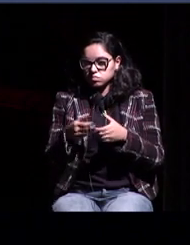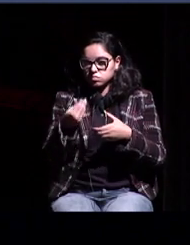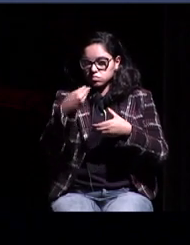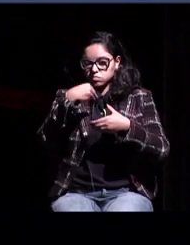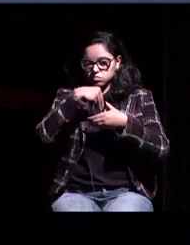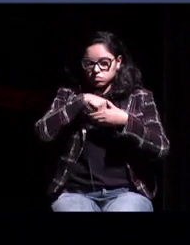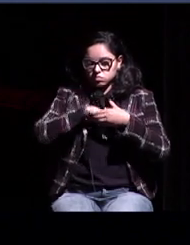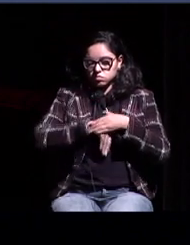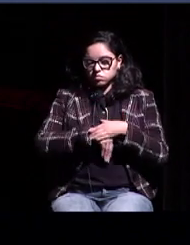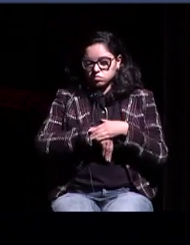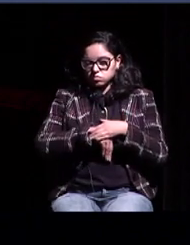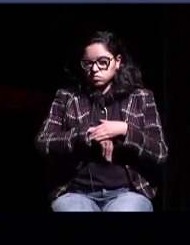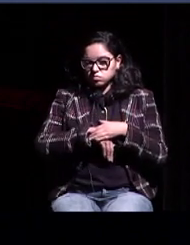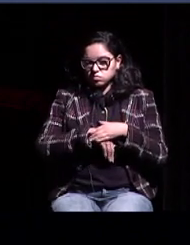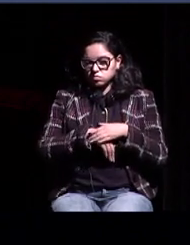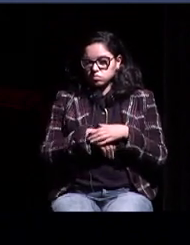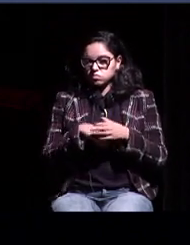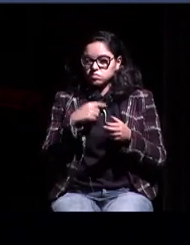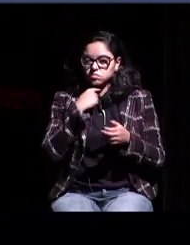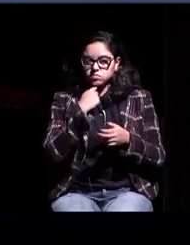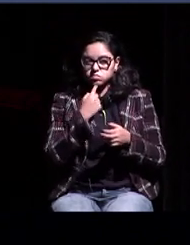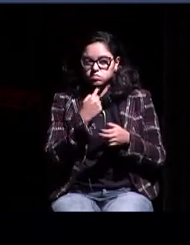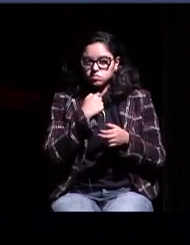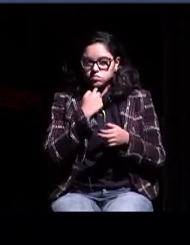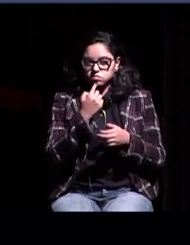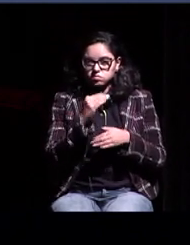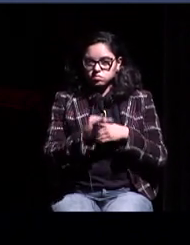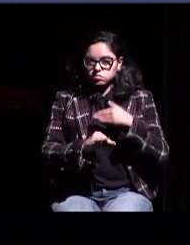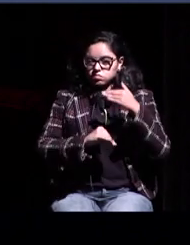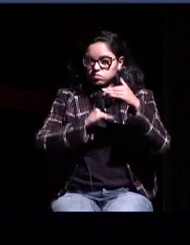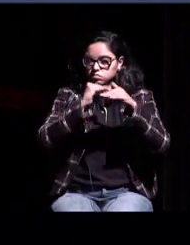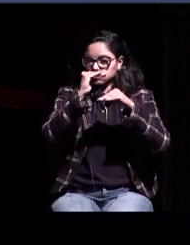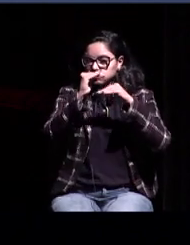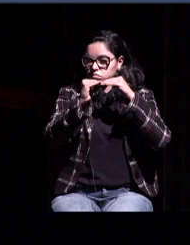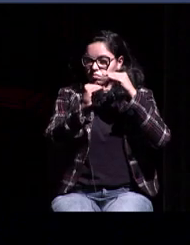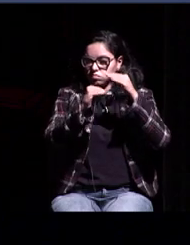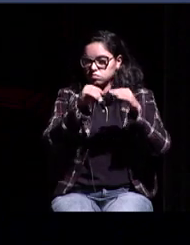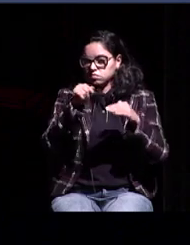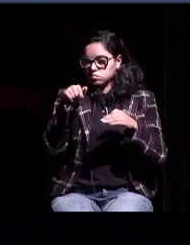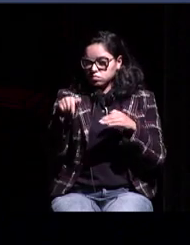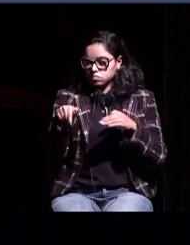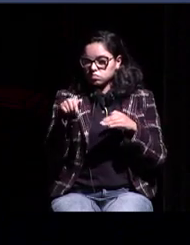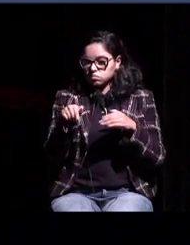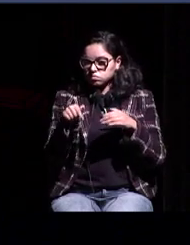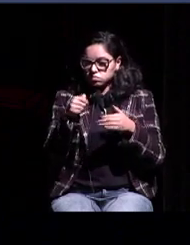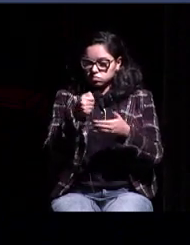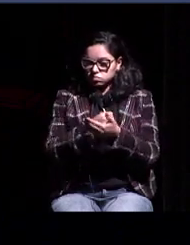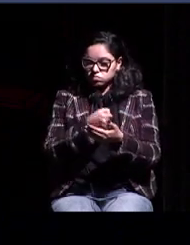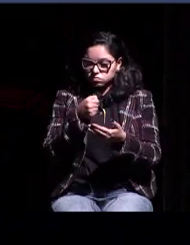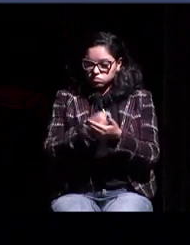we won’t be able to get ahead with this critical activity.